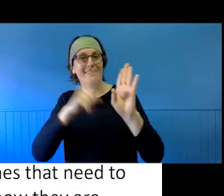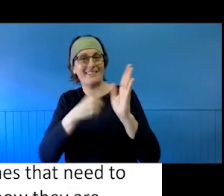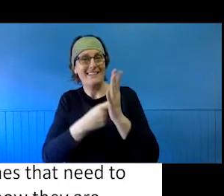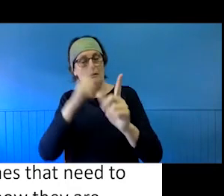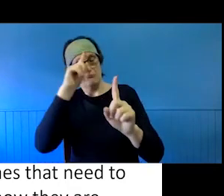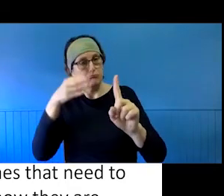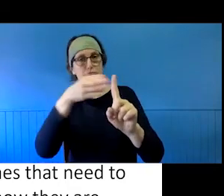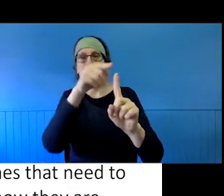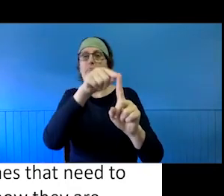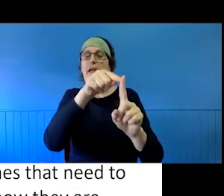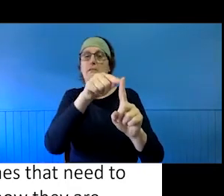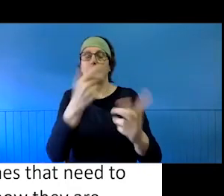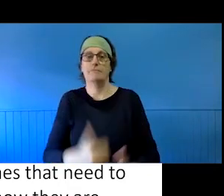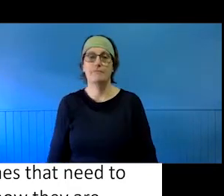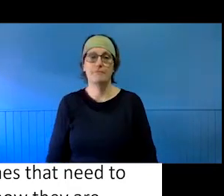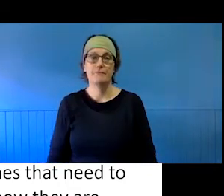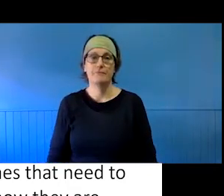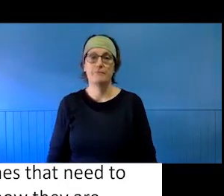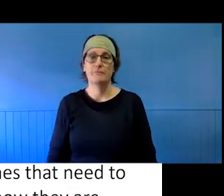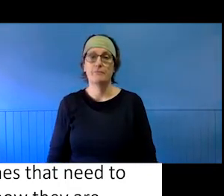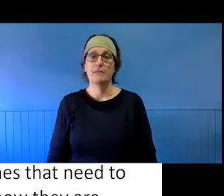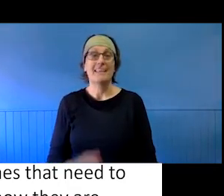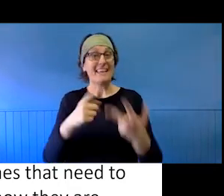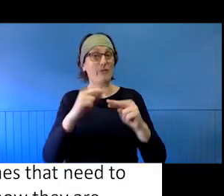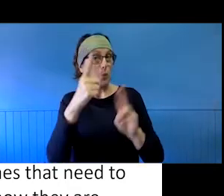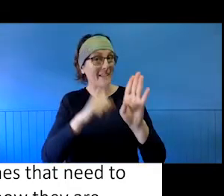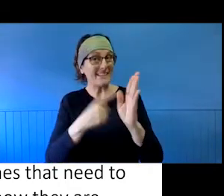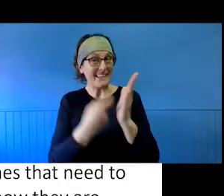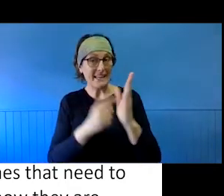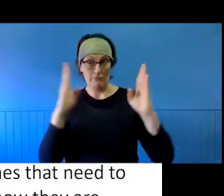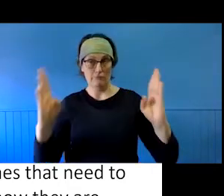objectives can then be broken down, if it is a year-long class, into a